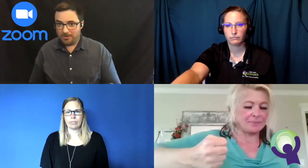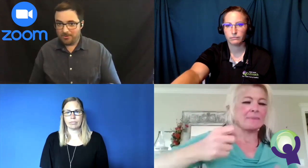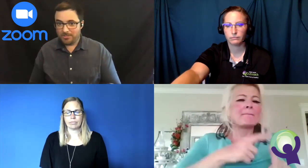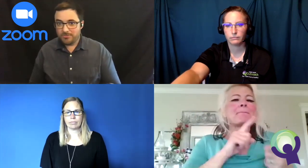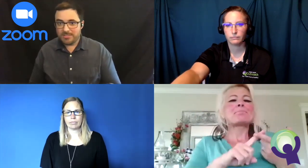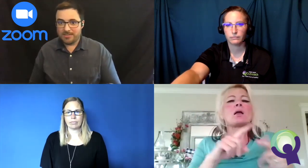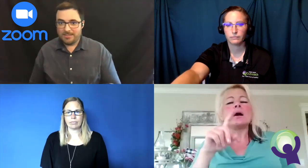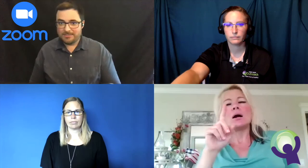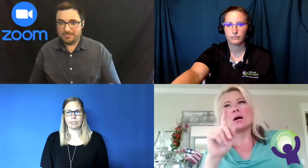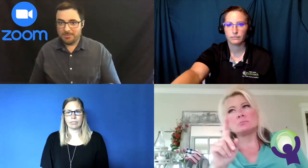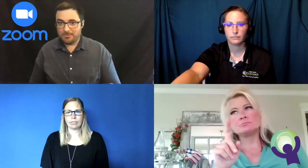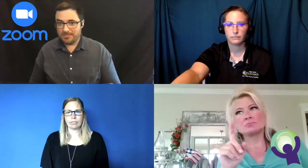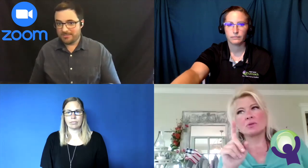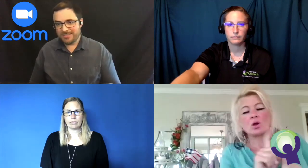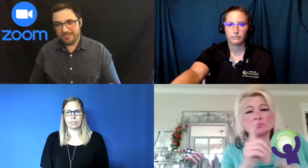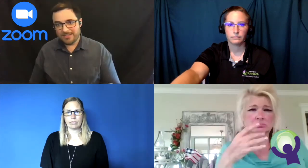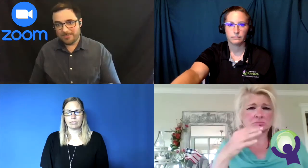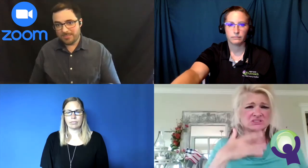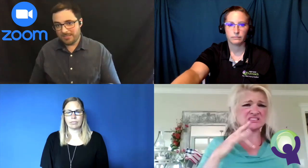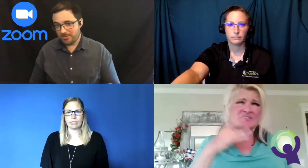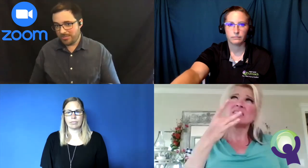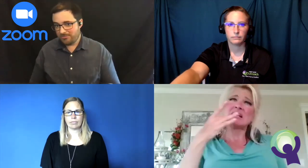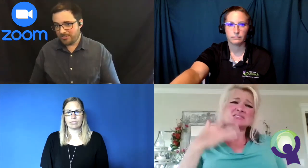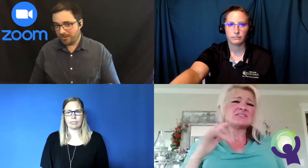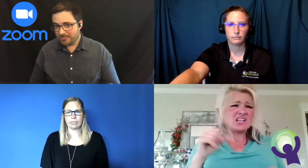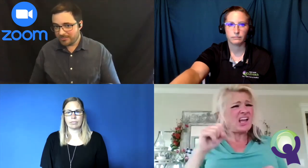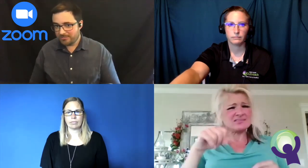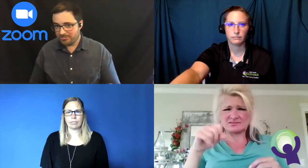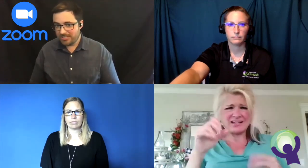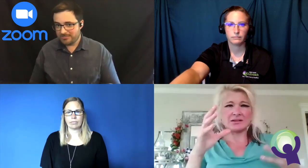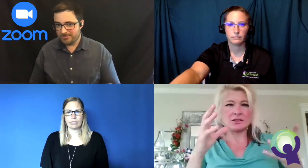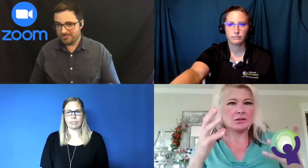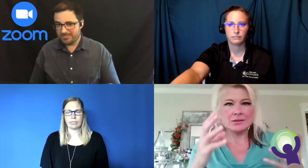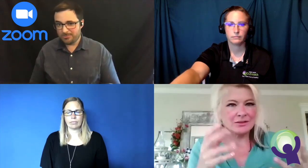their way, or use that as to make noise. Again that's something that could be redirected or retrained